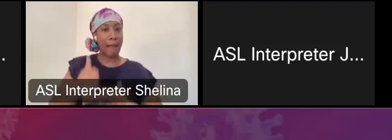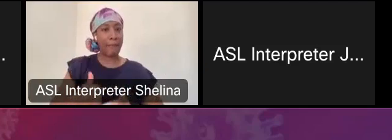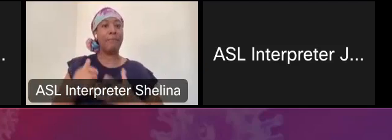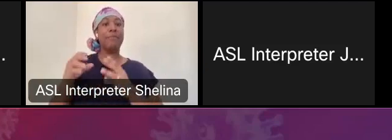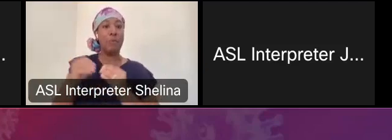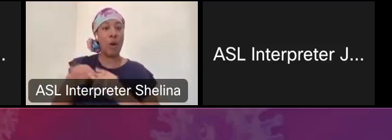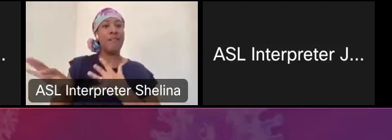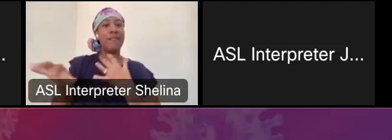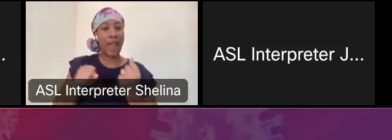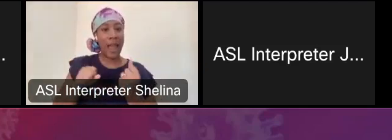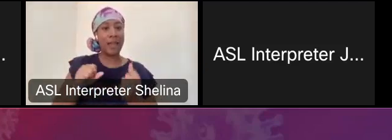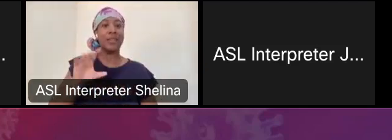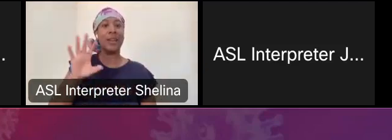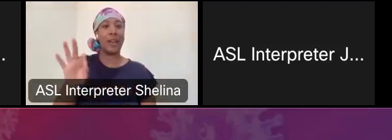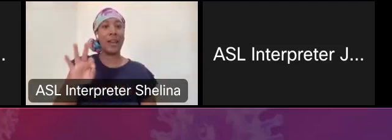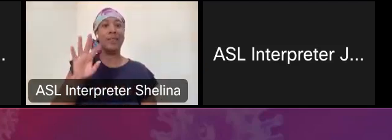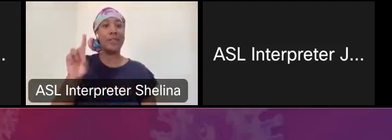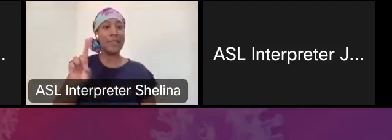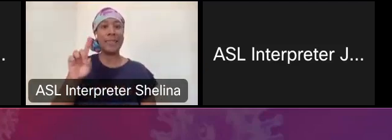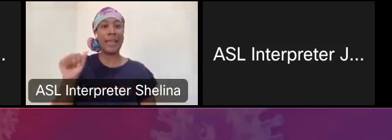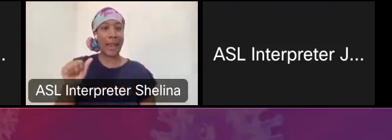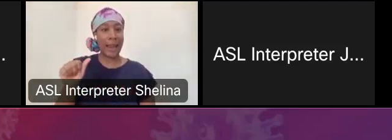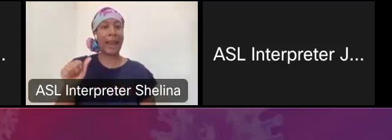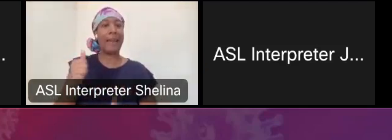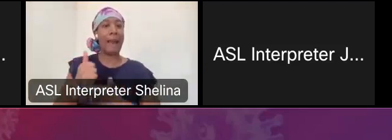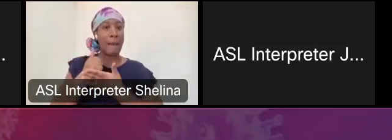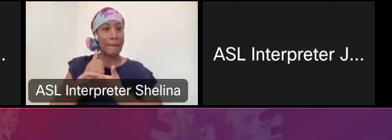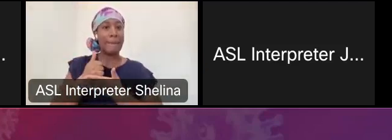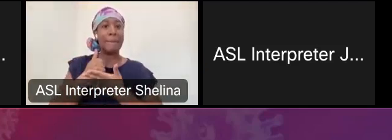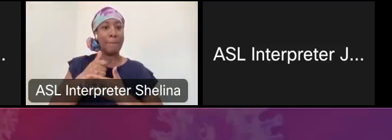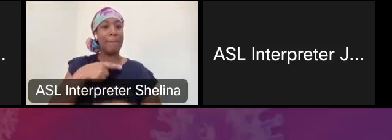The food and Drug Administration need each vaccine manufacturer prove.